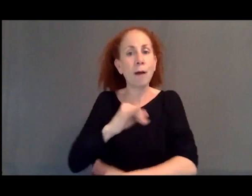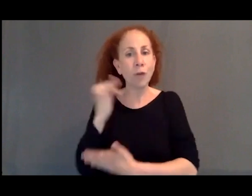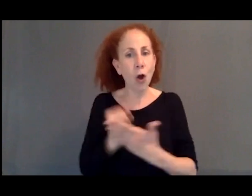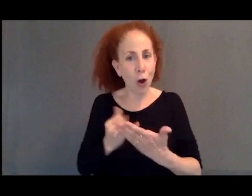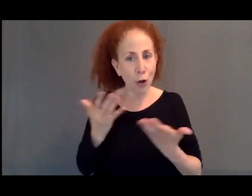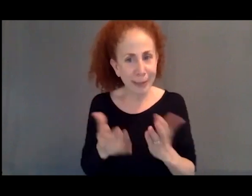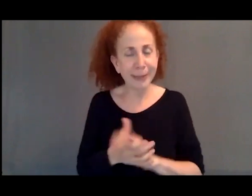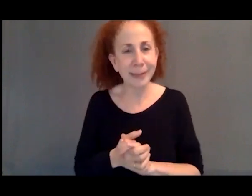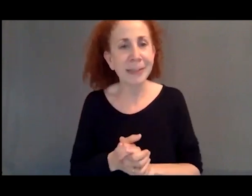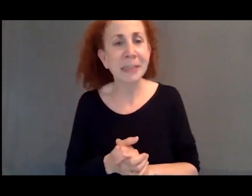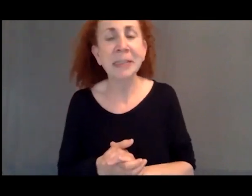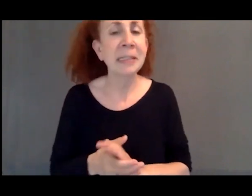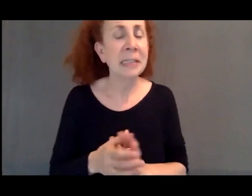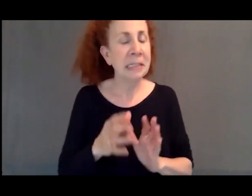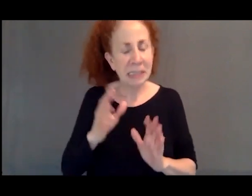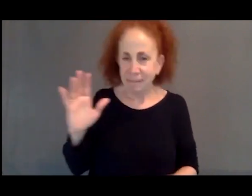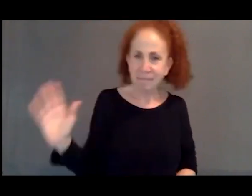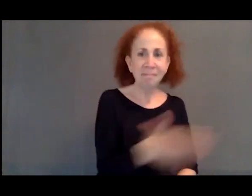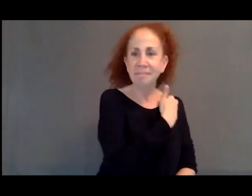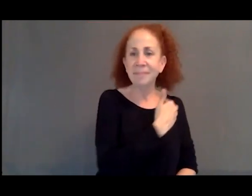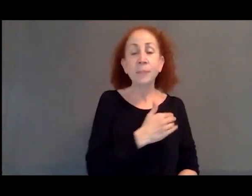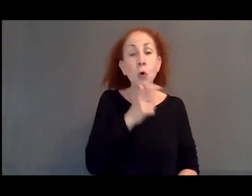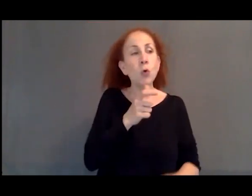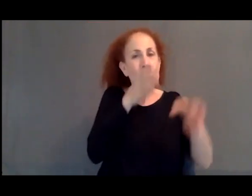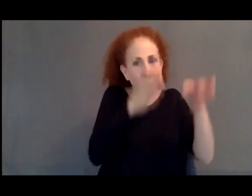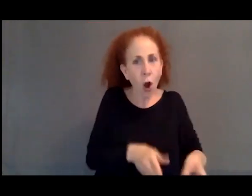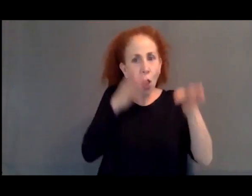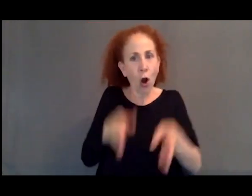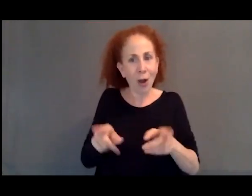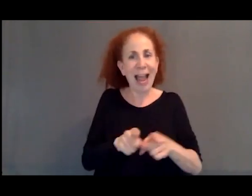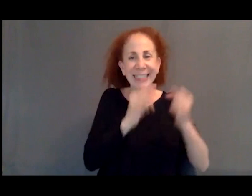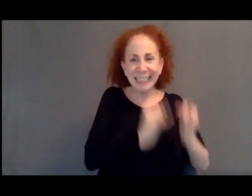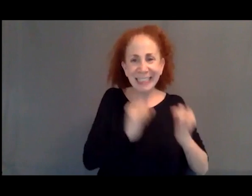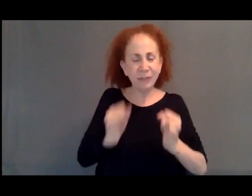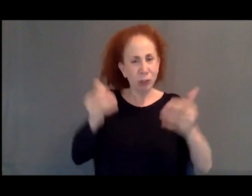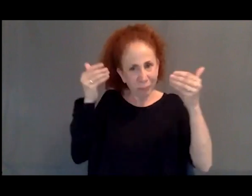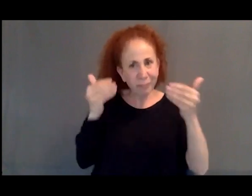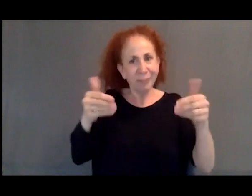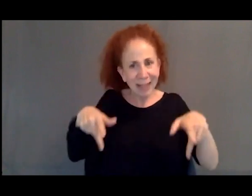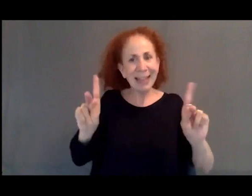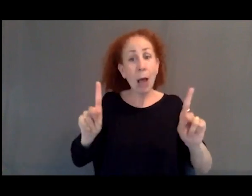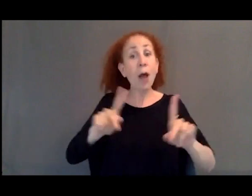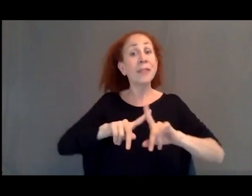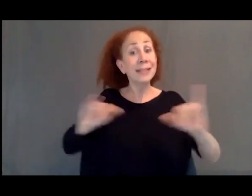is to liberate us to be who we are individually, even as we're aware of these demands